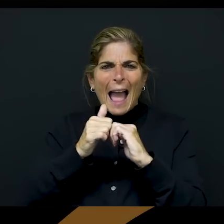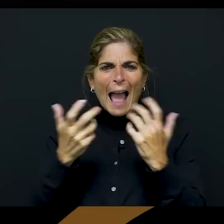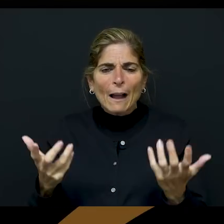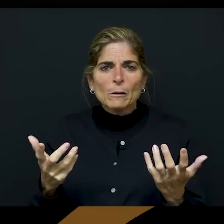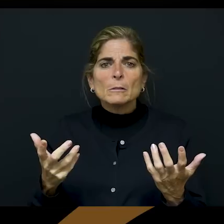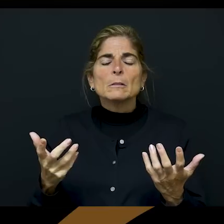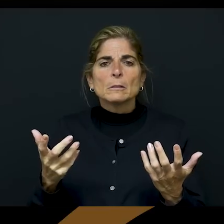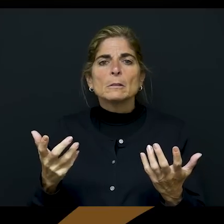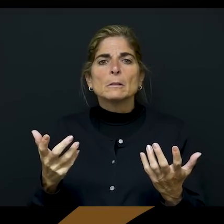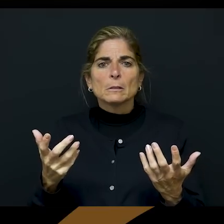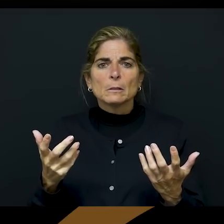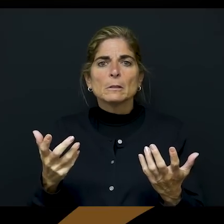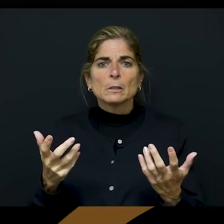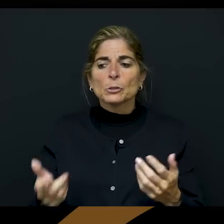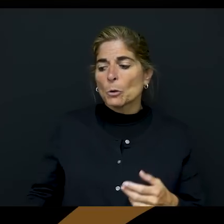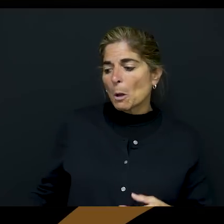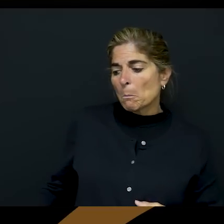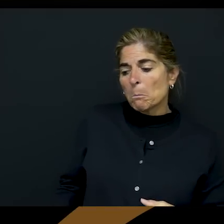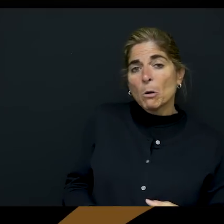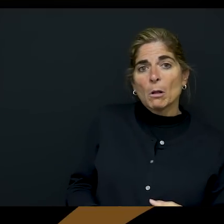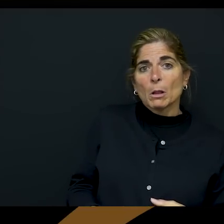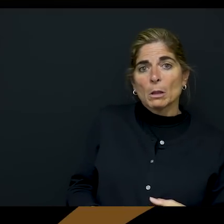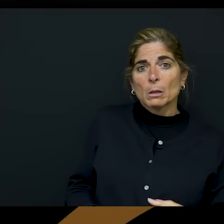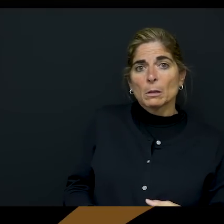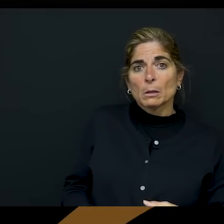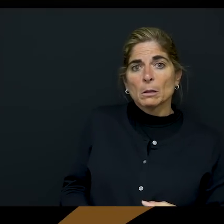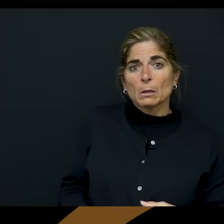You know, I find my ways. I would pull a double buggy, you know,